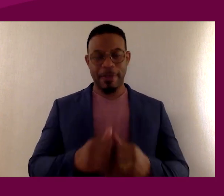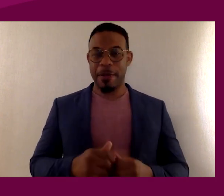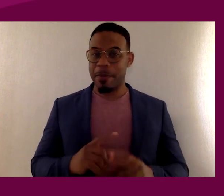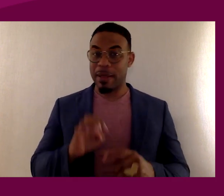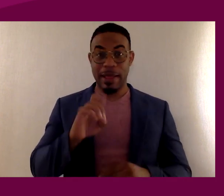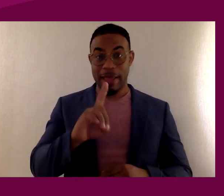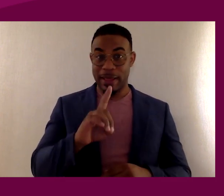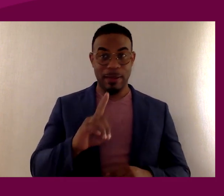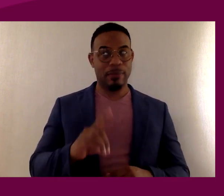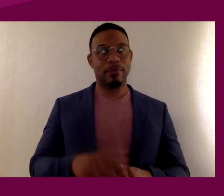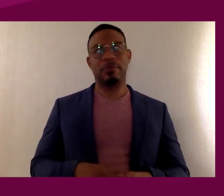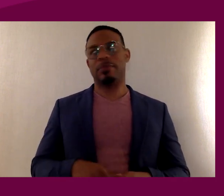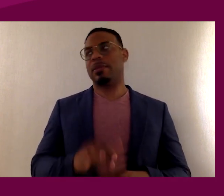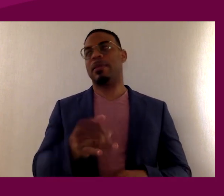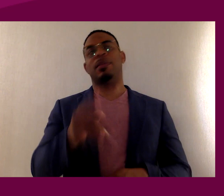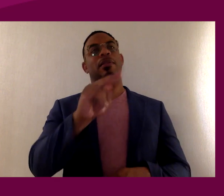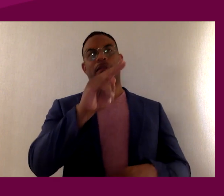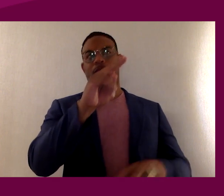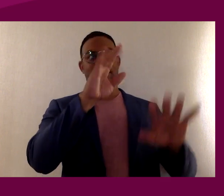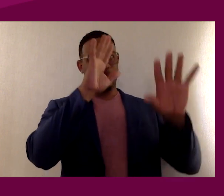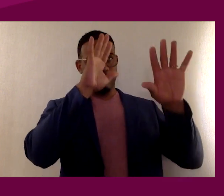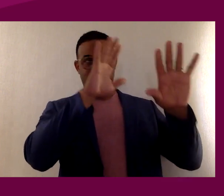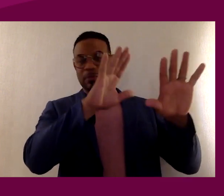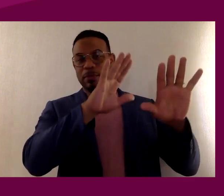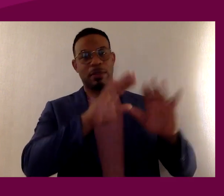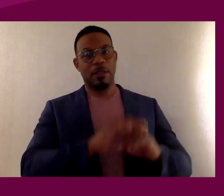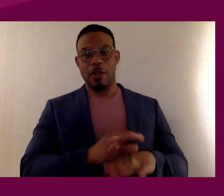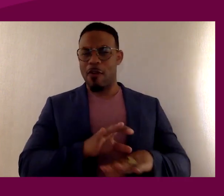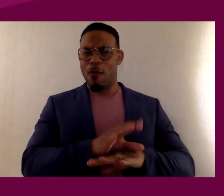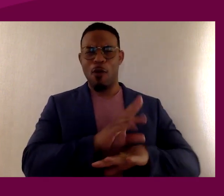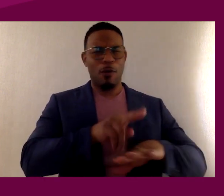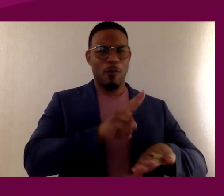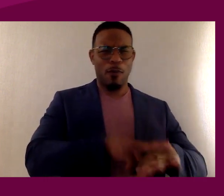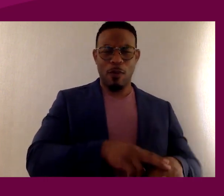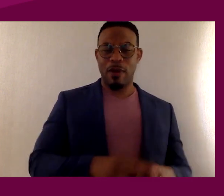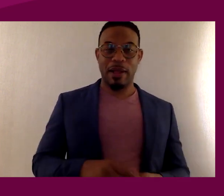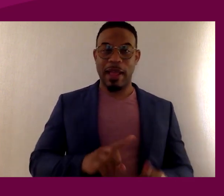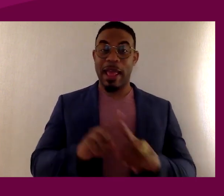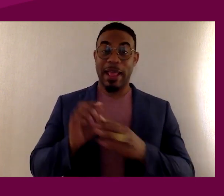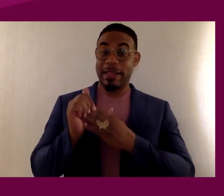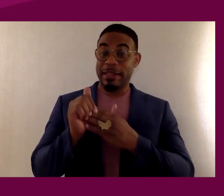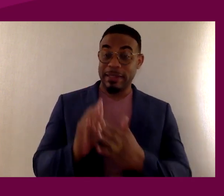very good leaders together. But Ed Roberts was his own force of nature